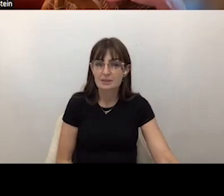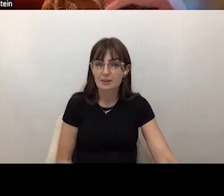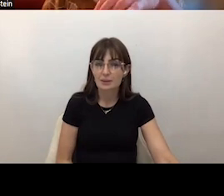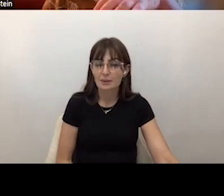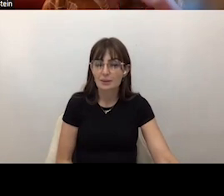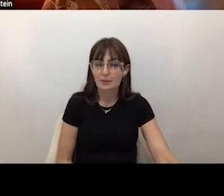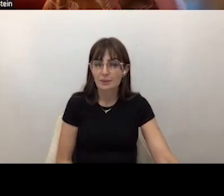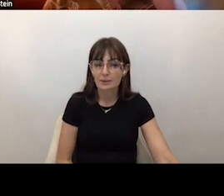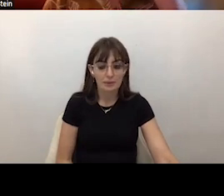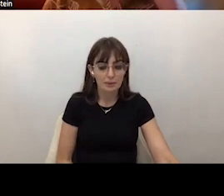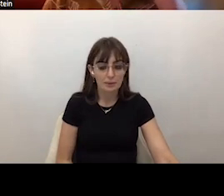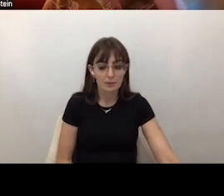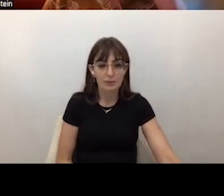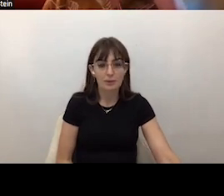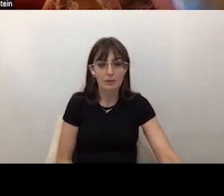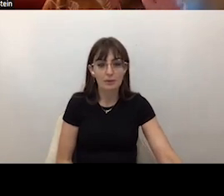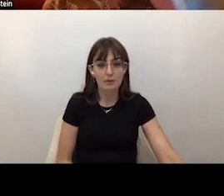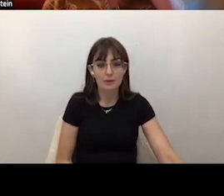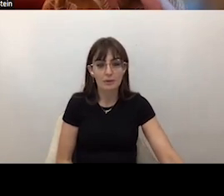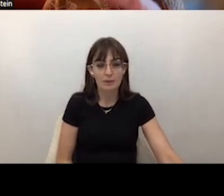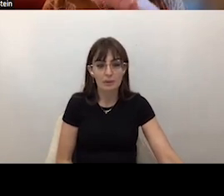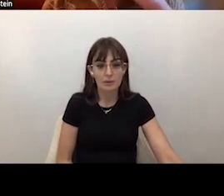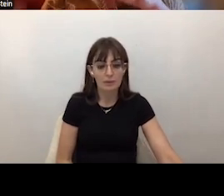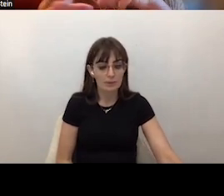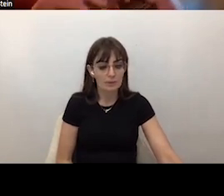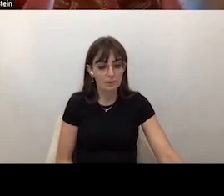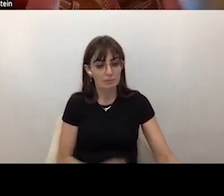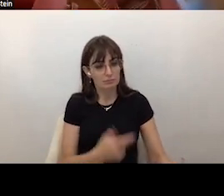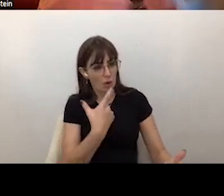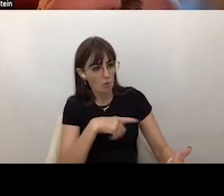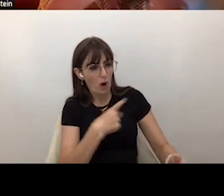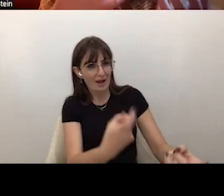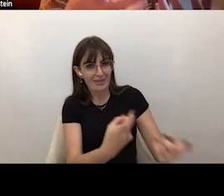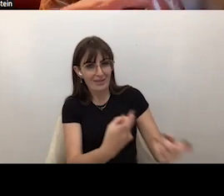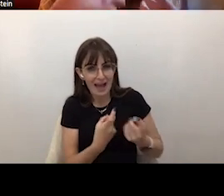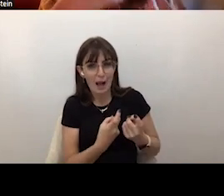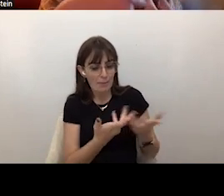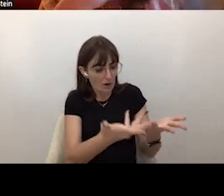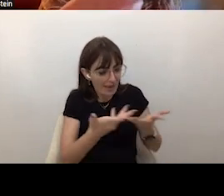Having a think about what is it that they came to you with and then demonstrating through your